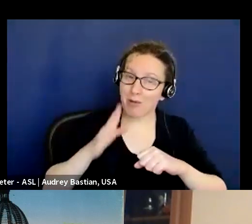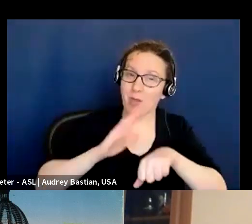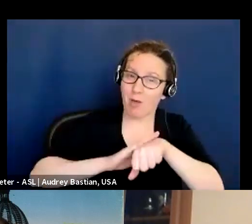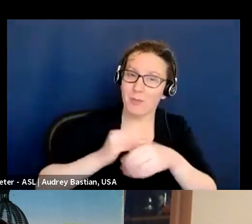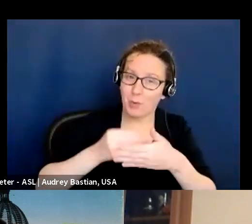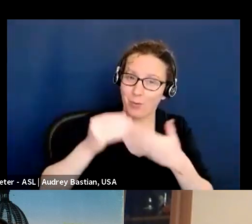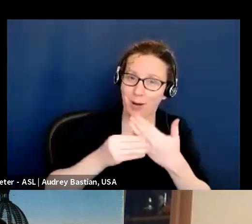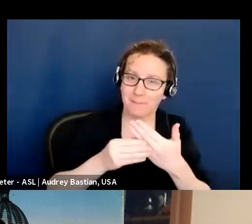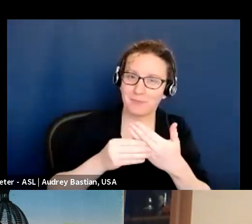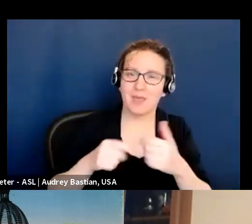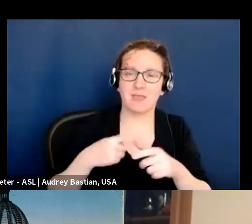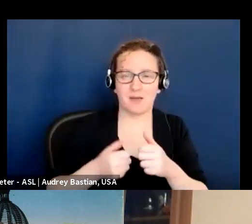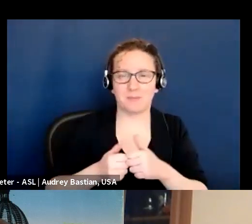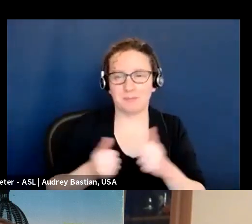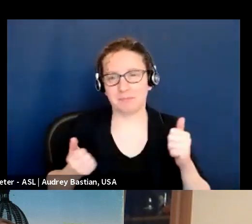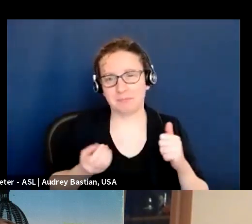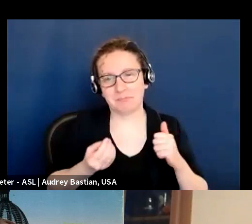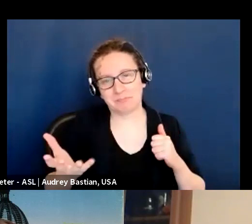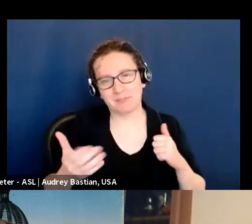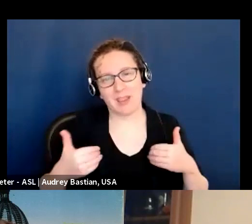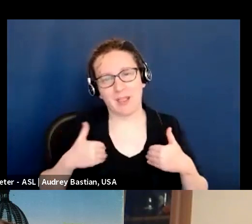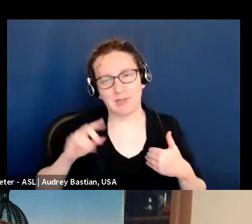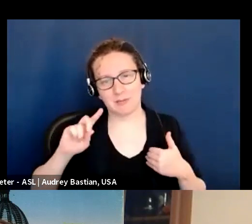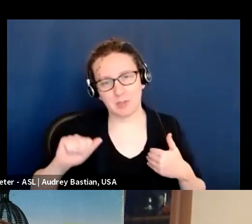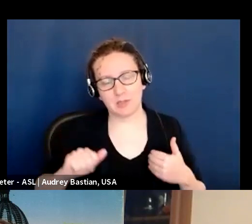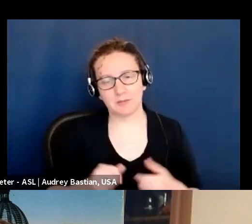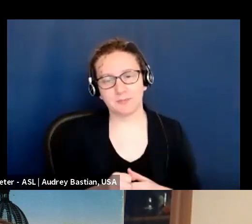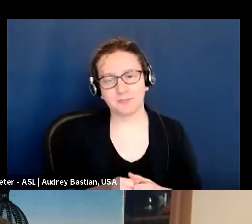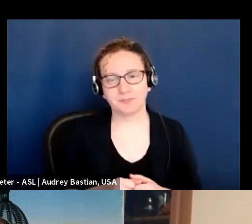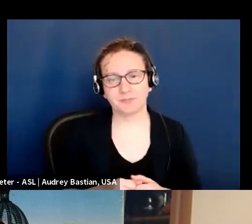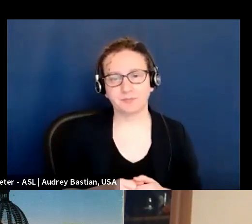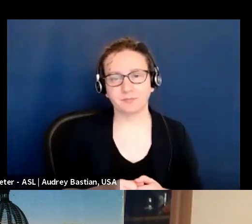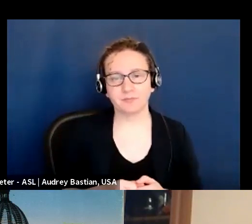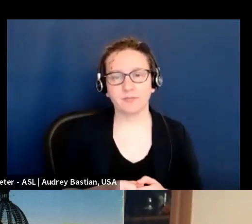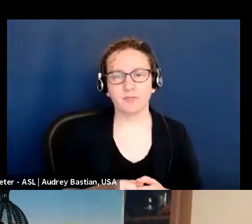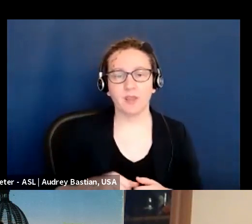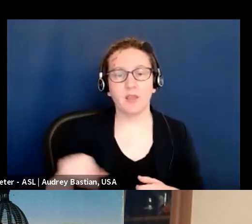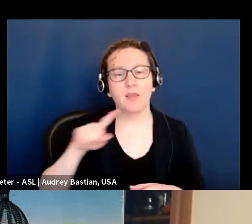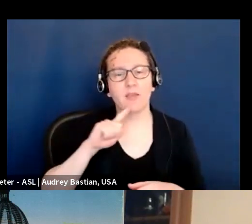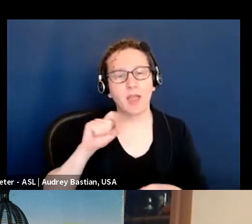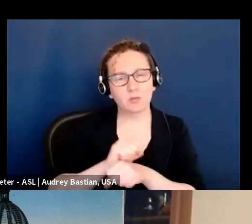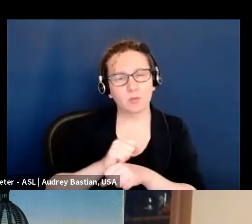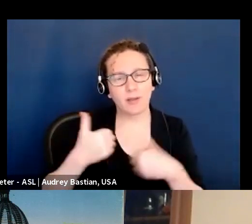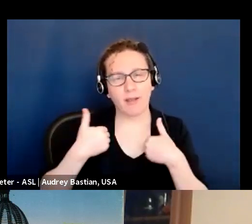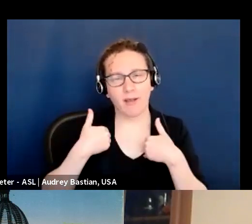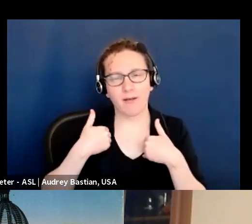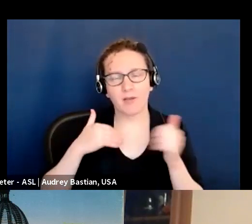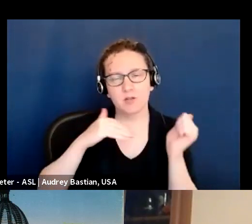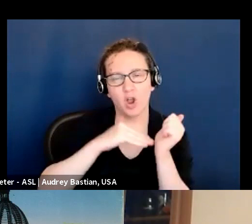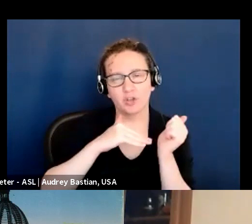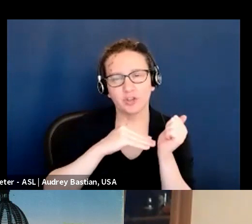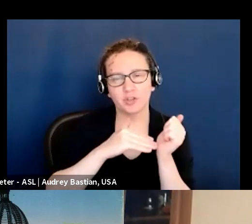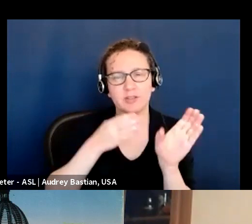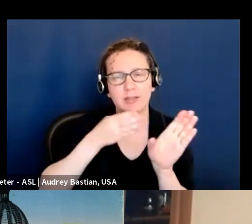and then you disclosure your disability. So they have a doctor, like a psychiatrist that